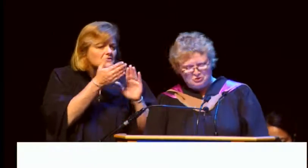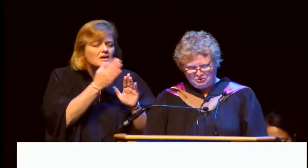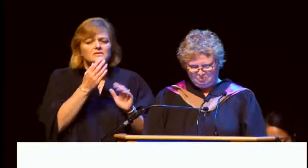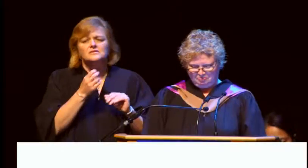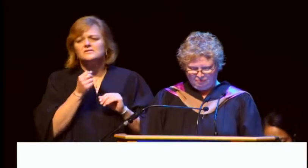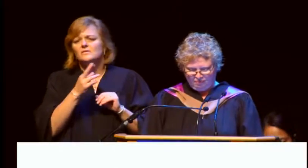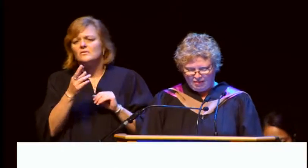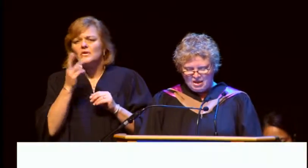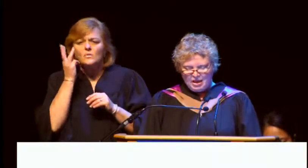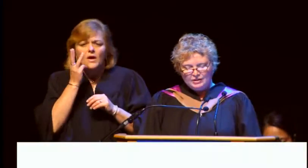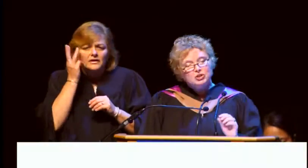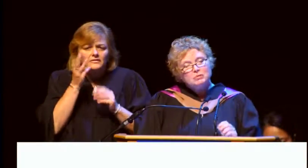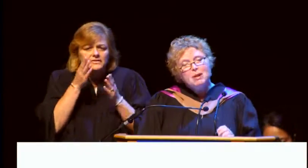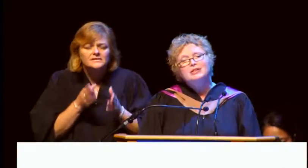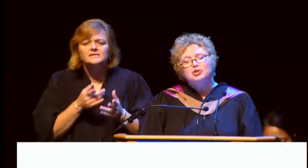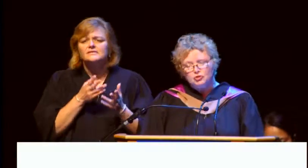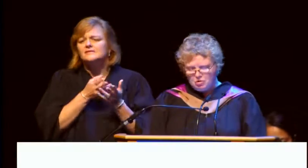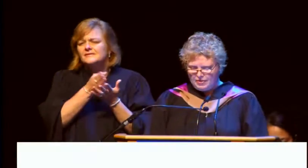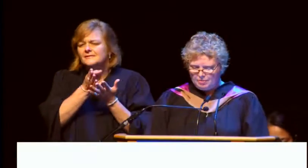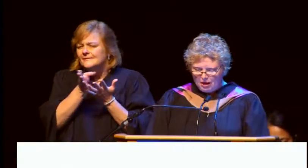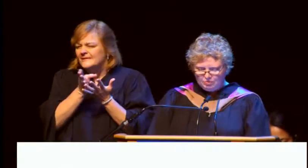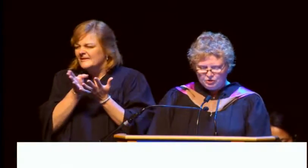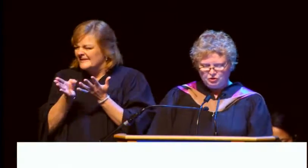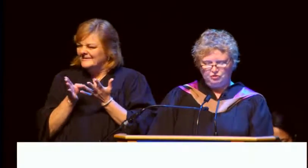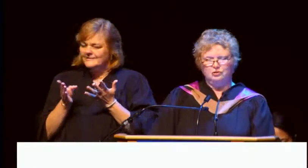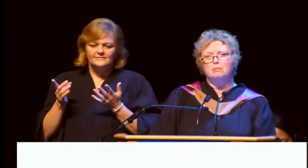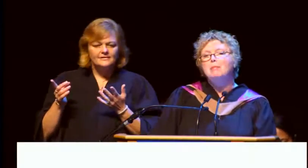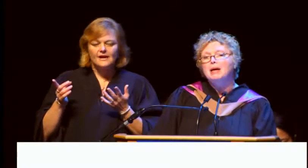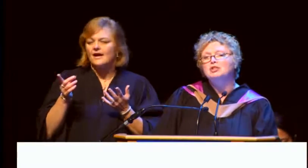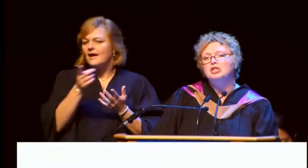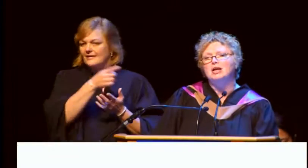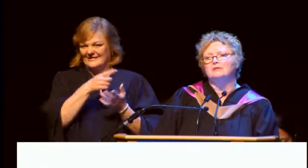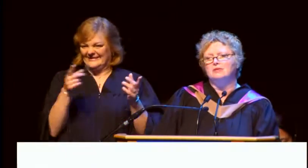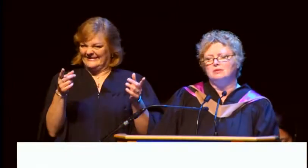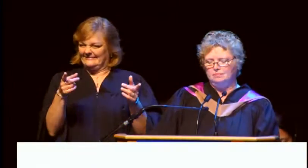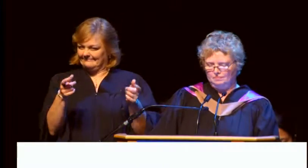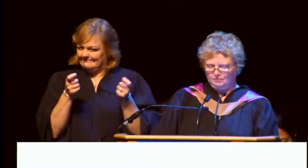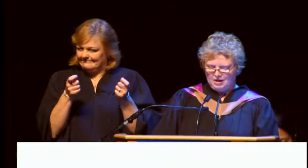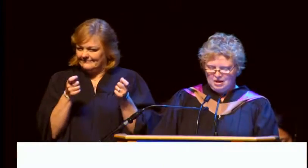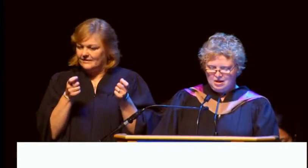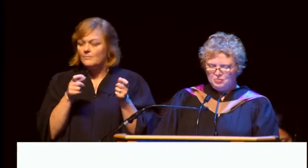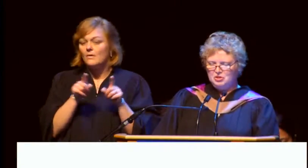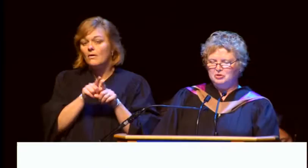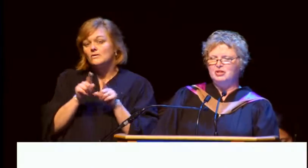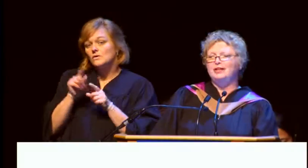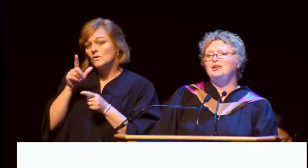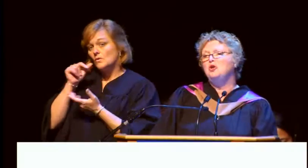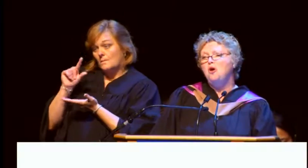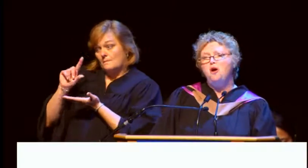AND SHE HAS MADE SURE THAT PUBLISHERS MET CHEFS RESULTING IN A LONG